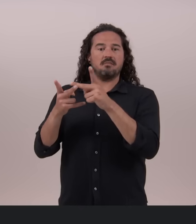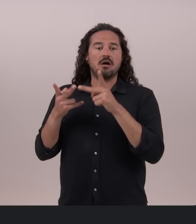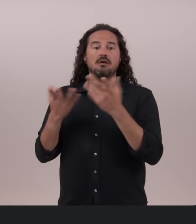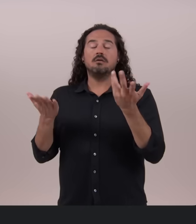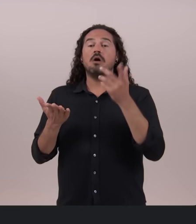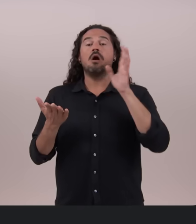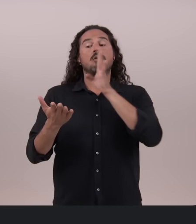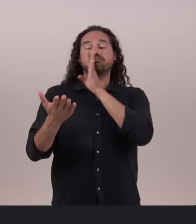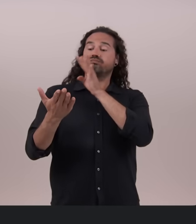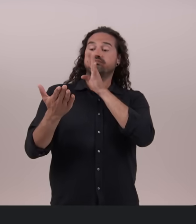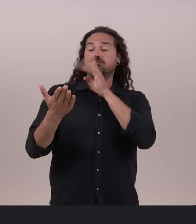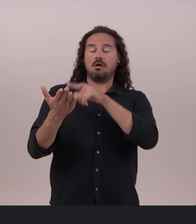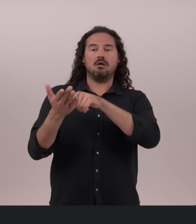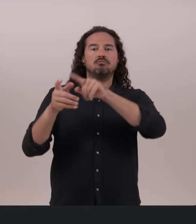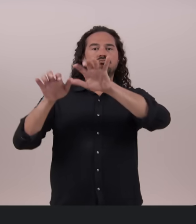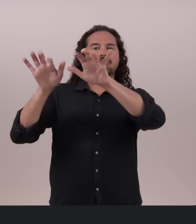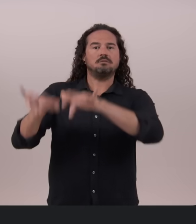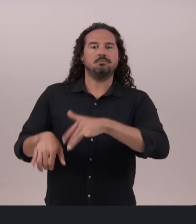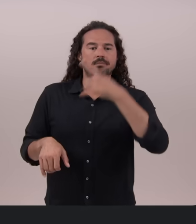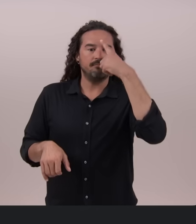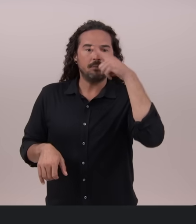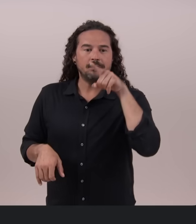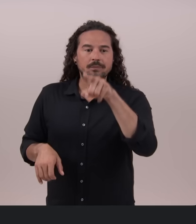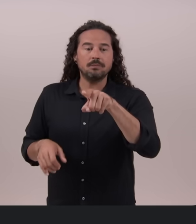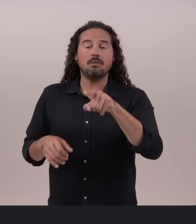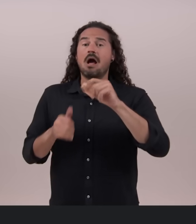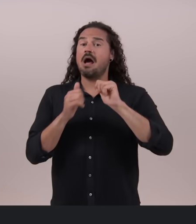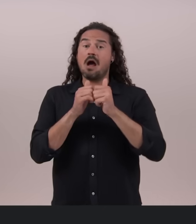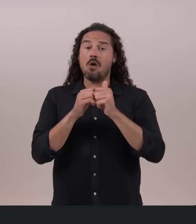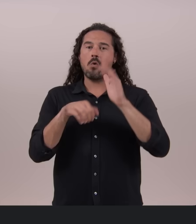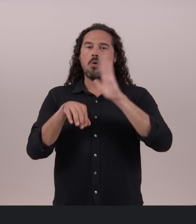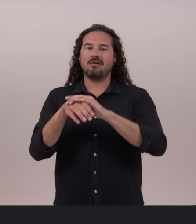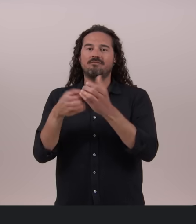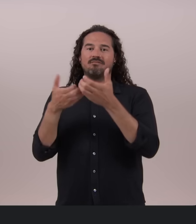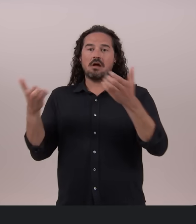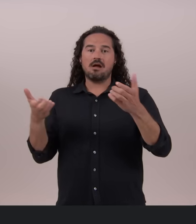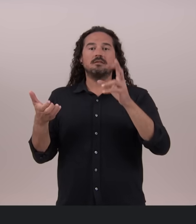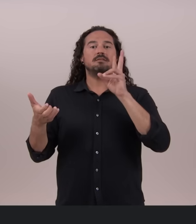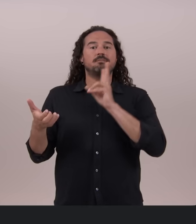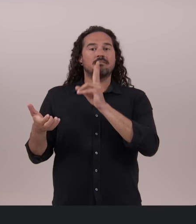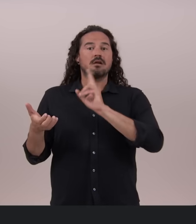using our latest on-device model, Gemini Nano 4. So using Antigravity,